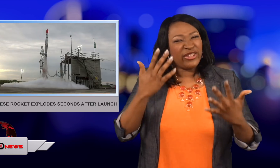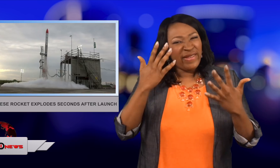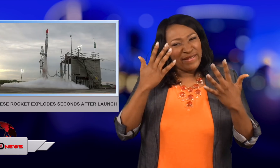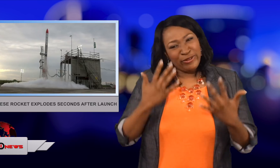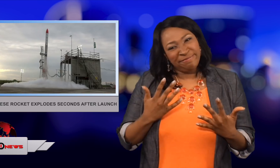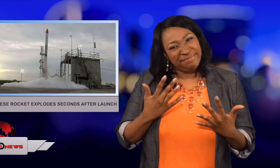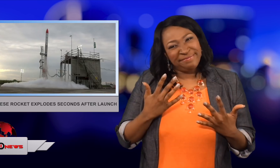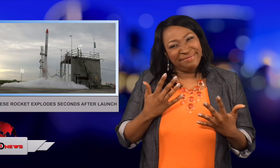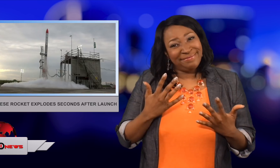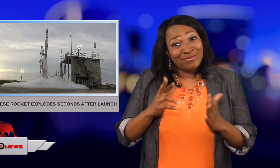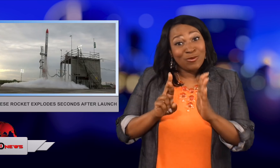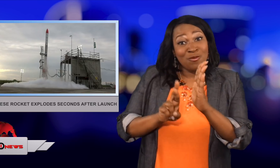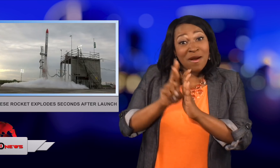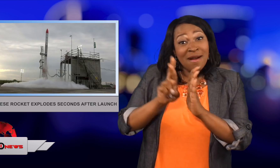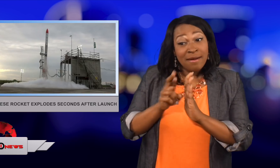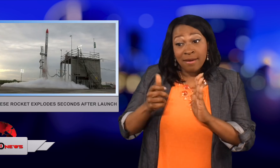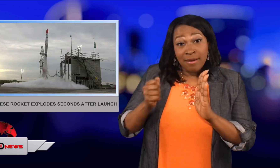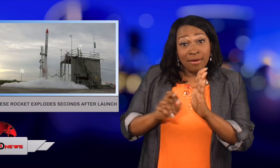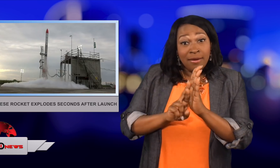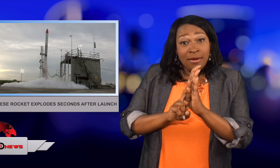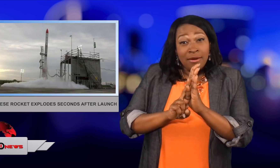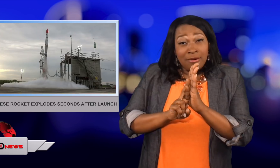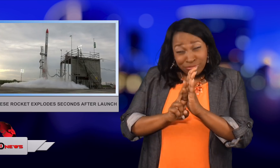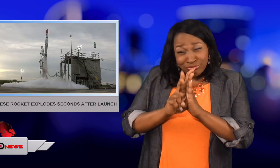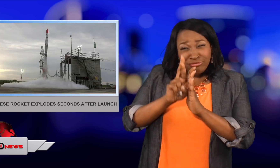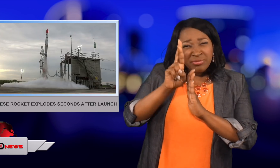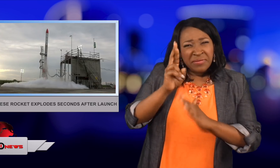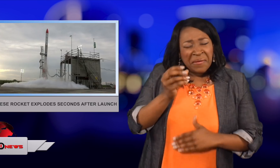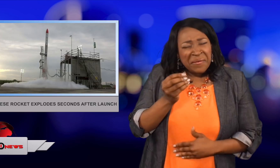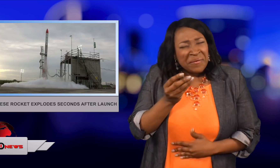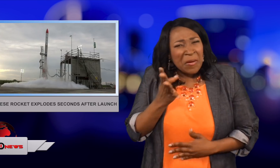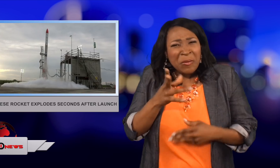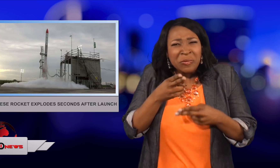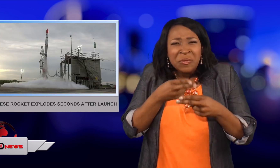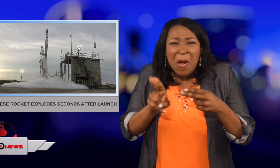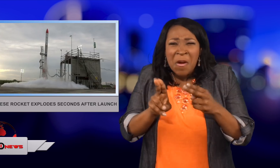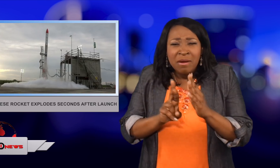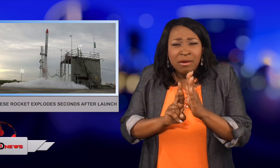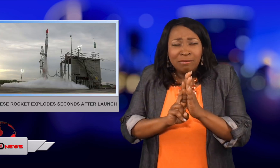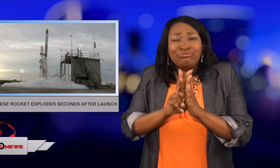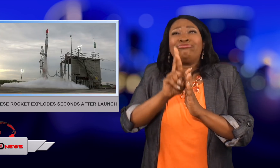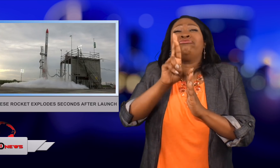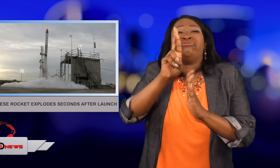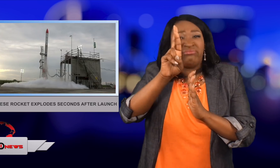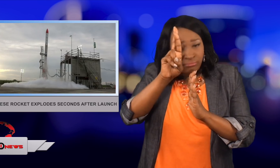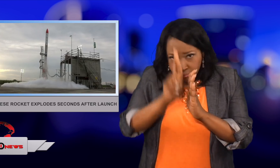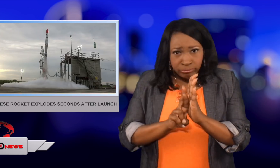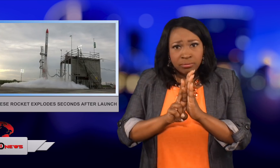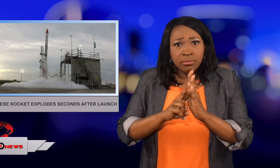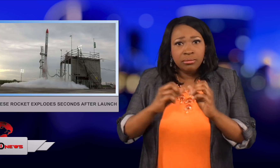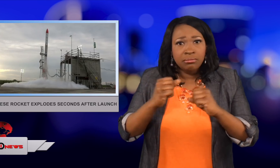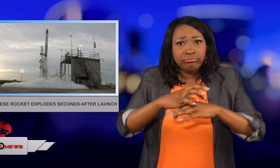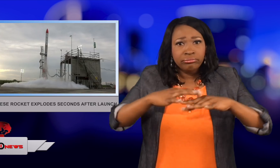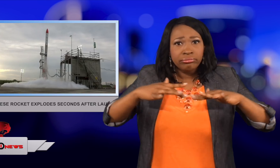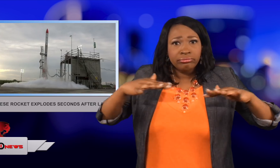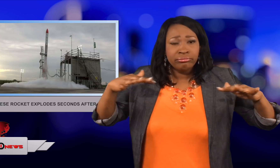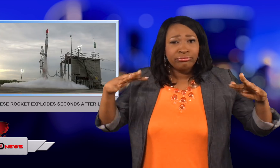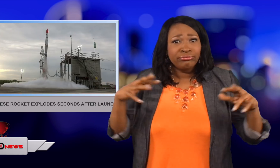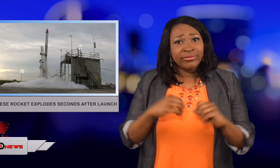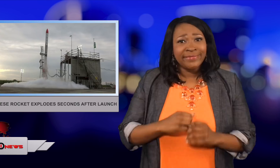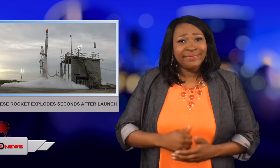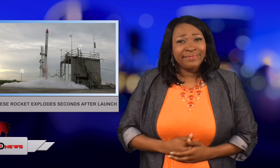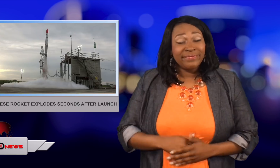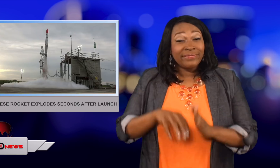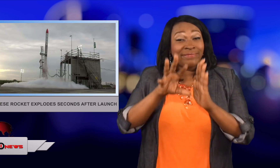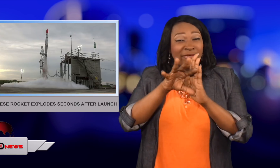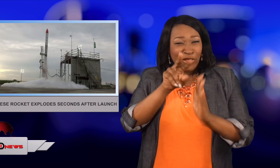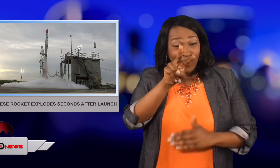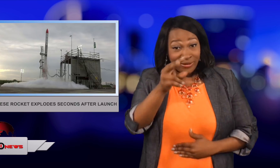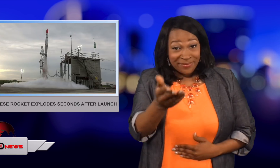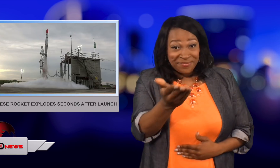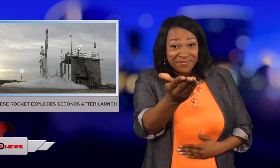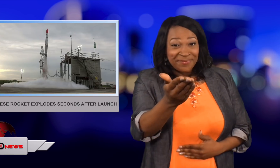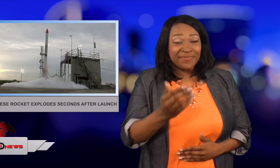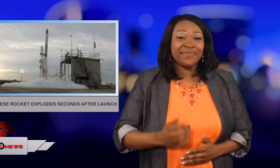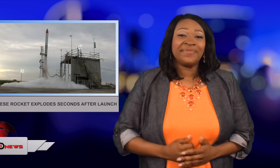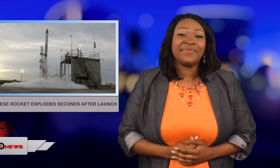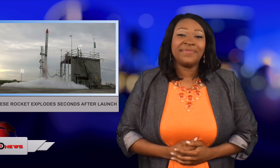Unfortunately, the rocket burst into flames just seconds after liftoff.